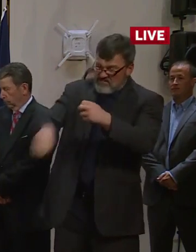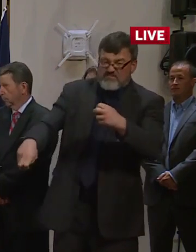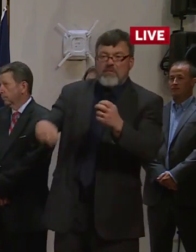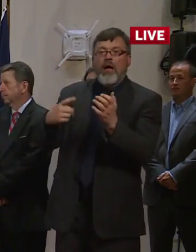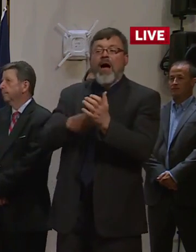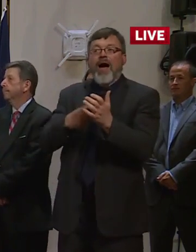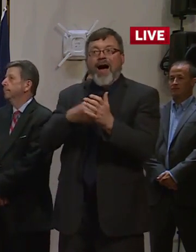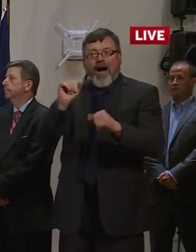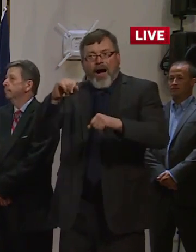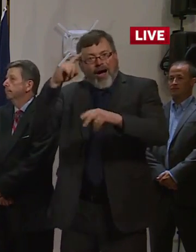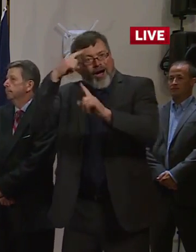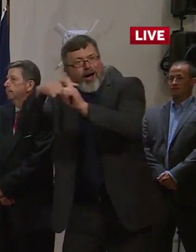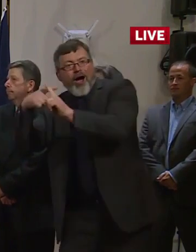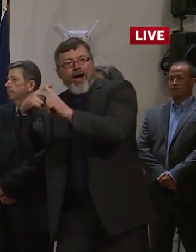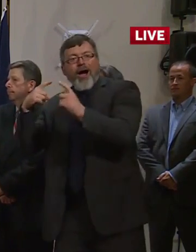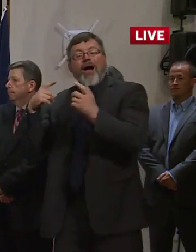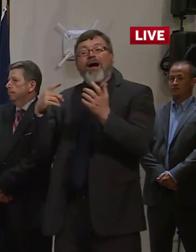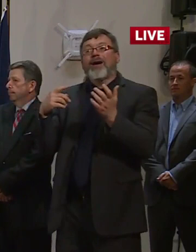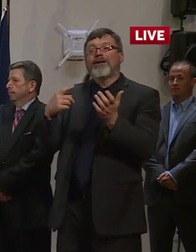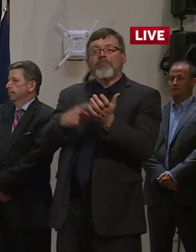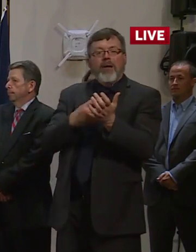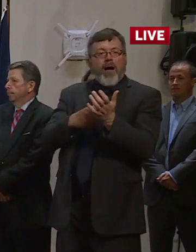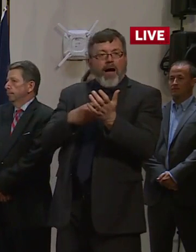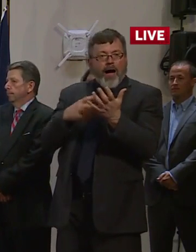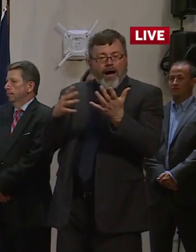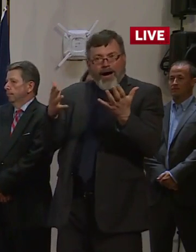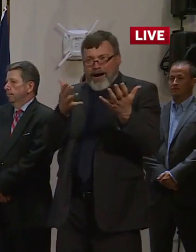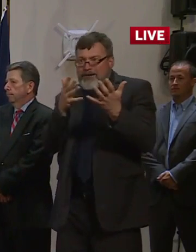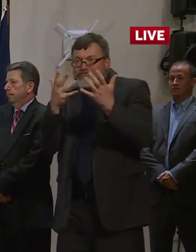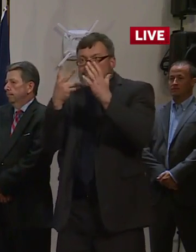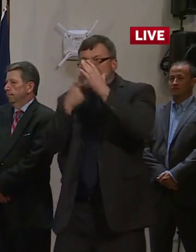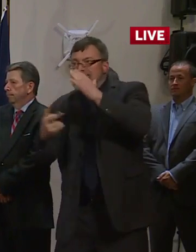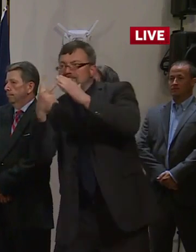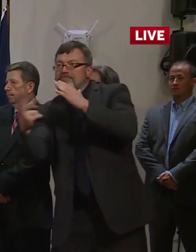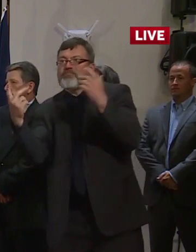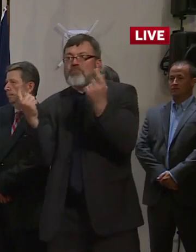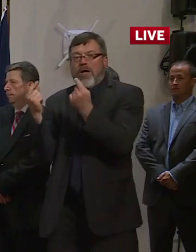MANY WITH DIFFICULT NEWS AND HARD CHOICES.